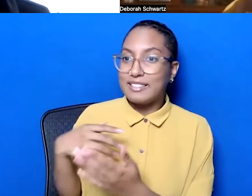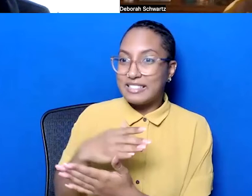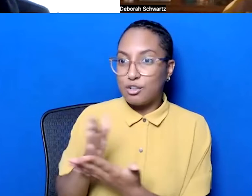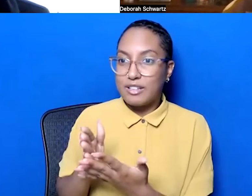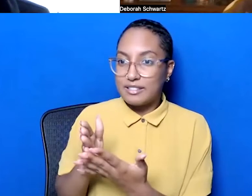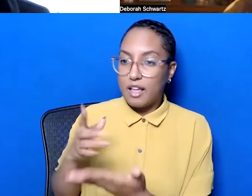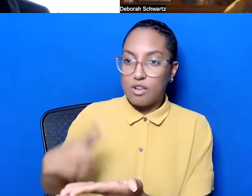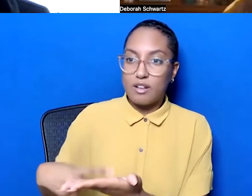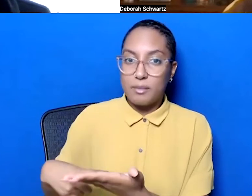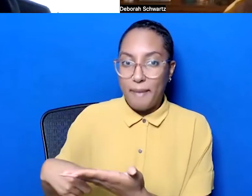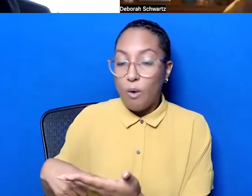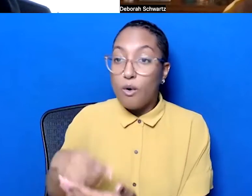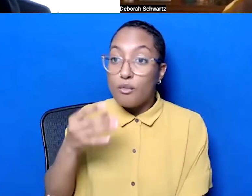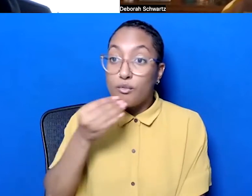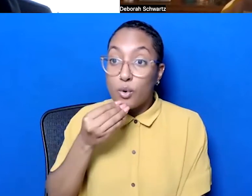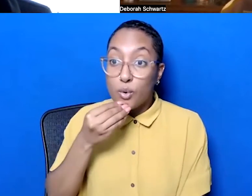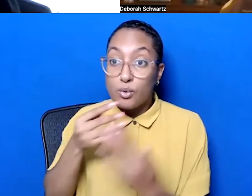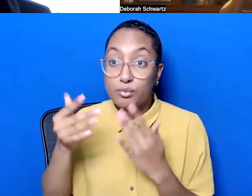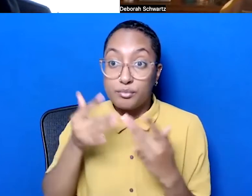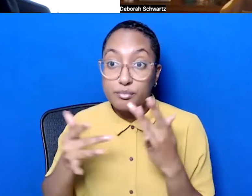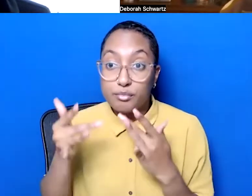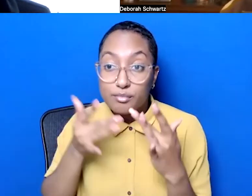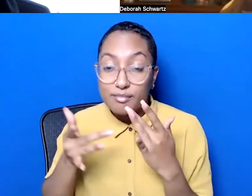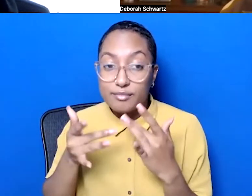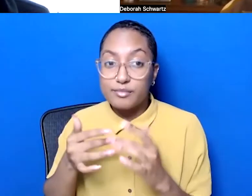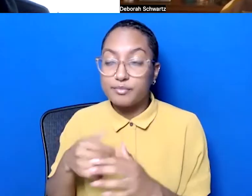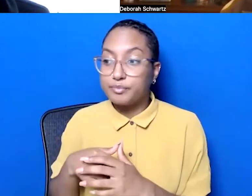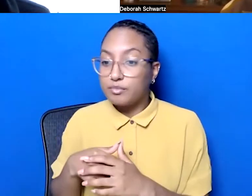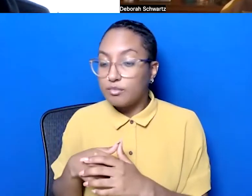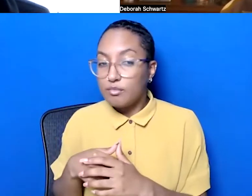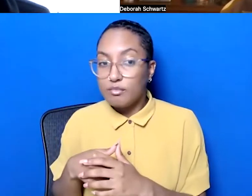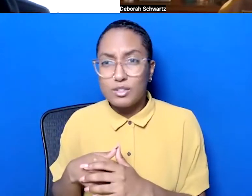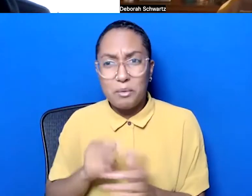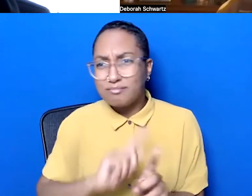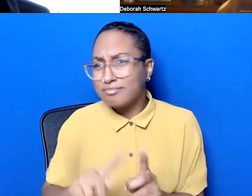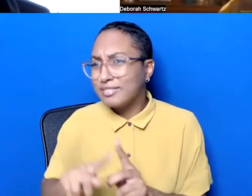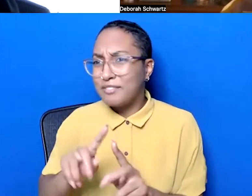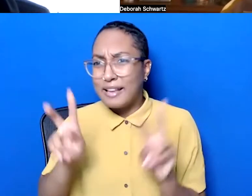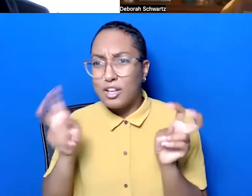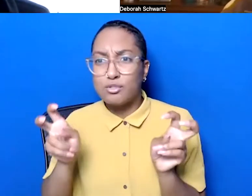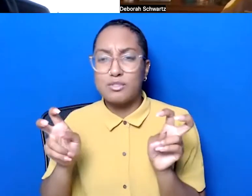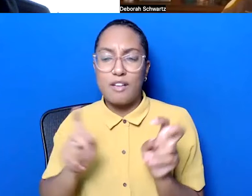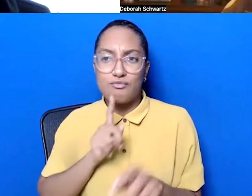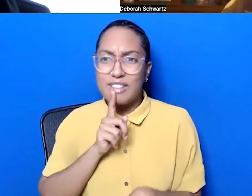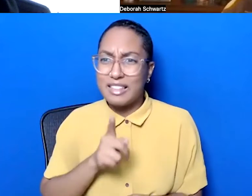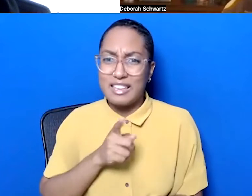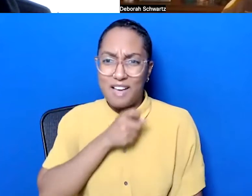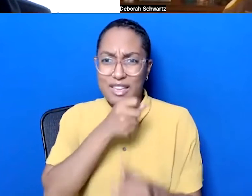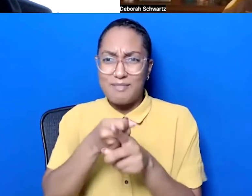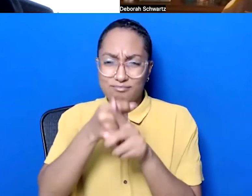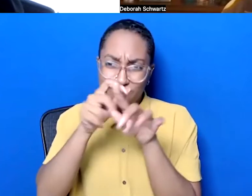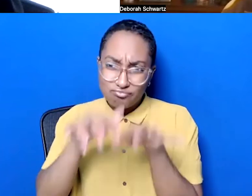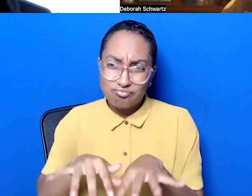and food insecurity, and you know some- so issues that really transcend history and, and